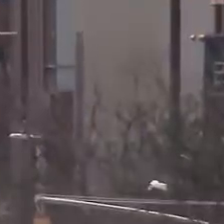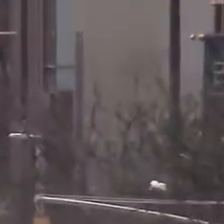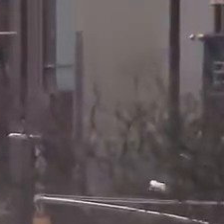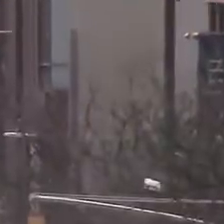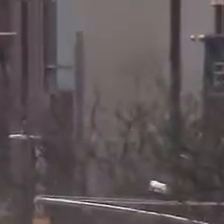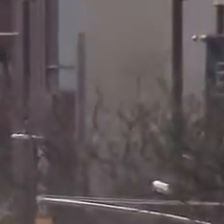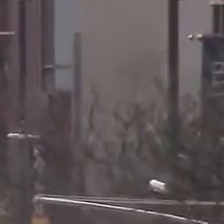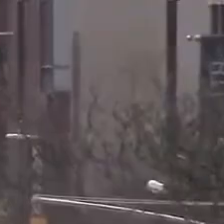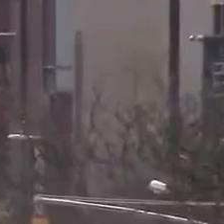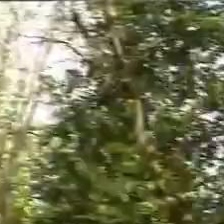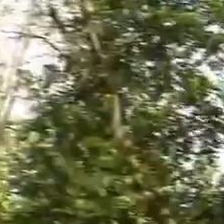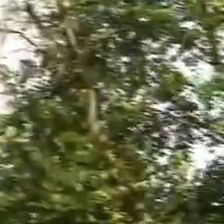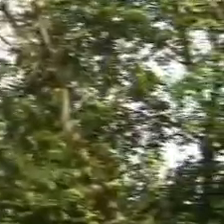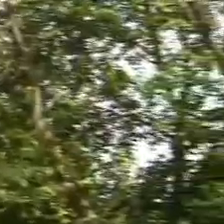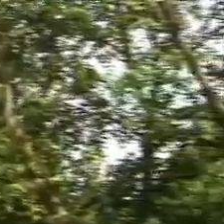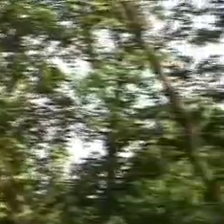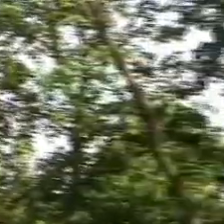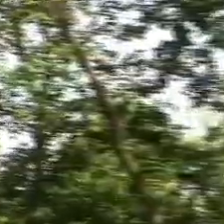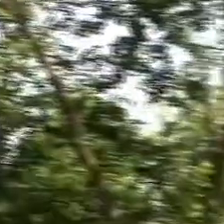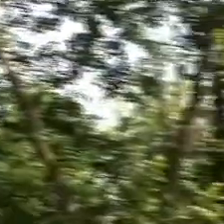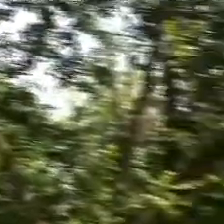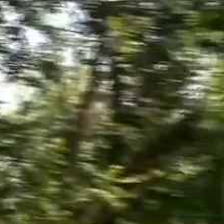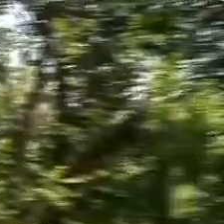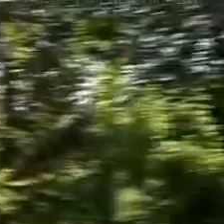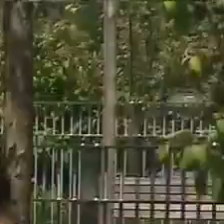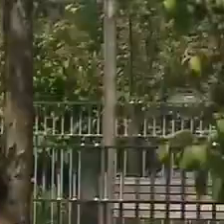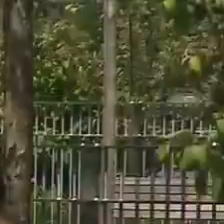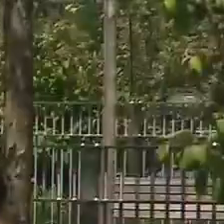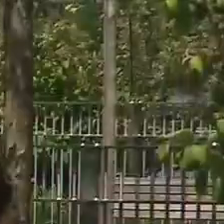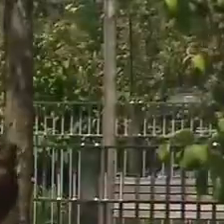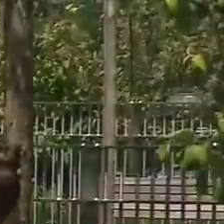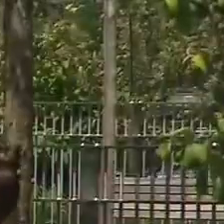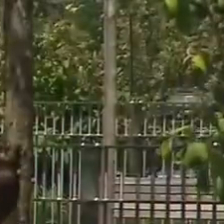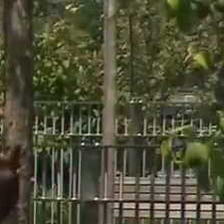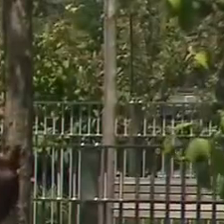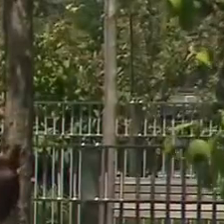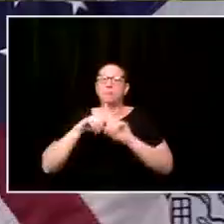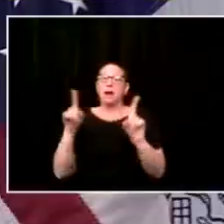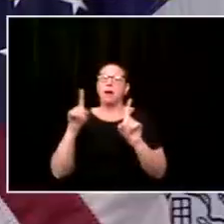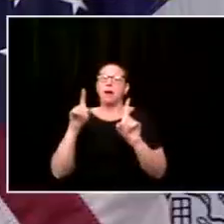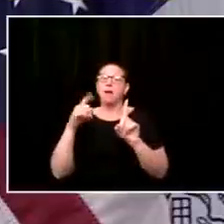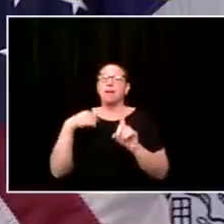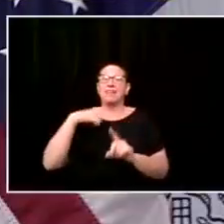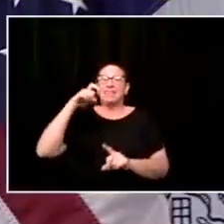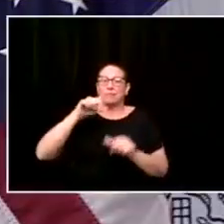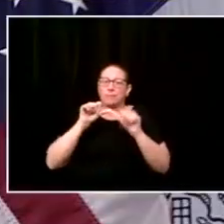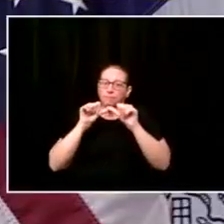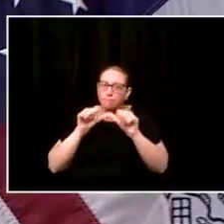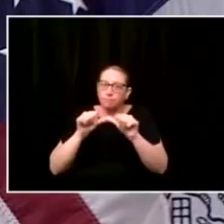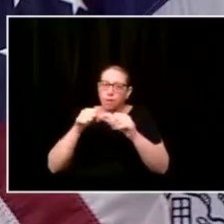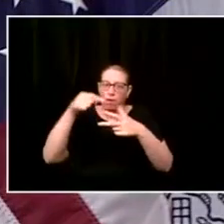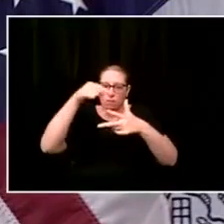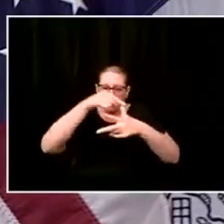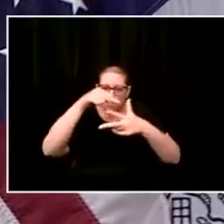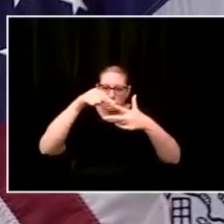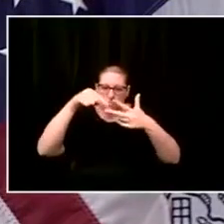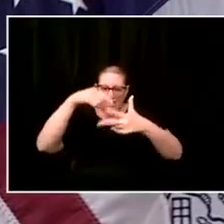CITY'S EVENTUAL REOPENING -- IS UP TO NEW YORKERS. Mayor Bill de Blasio/ -D- New York: "Keep buckling down on the social distancing, on the shelter in place, on using the face coverings, it's literally